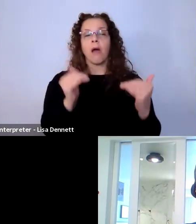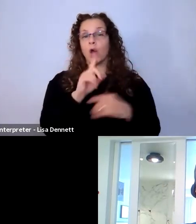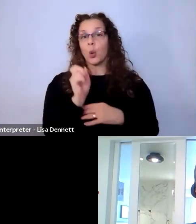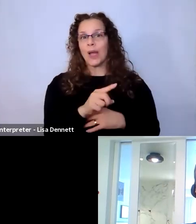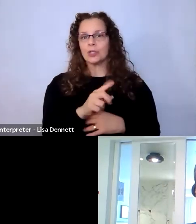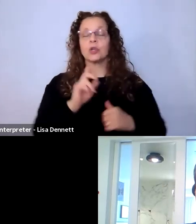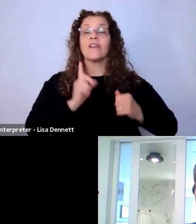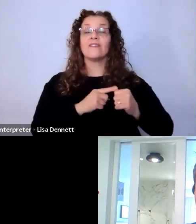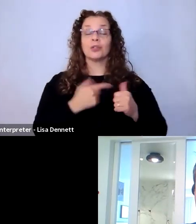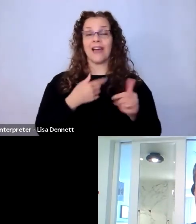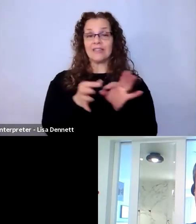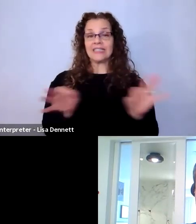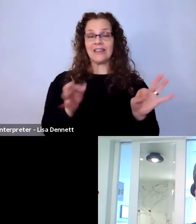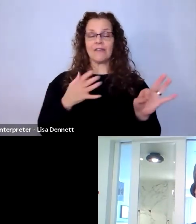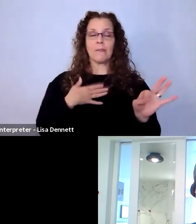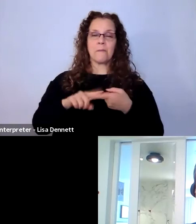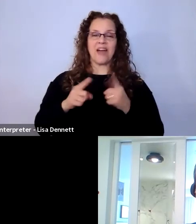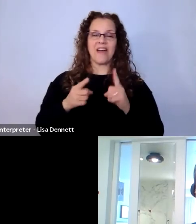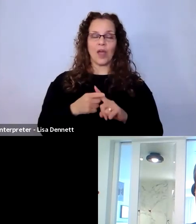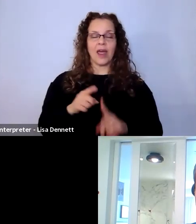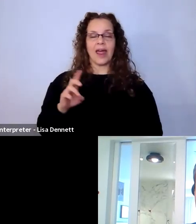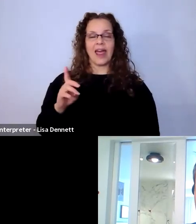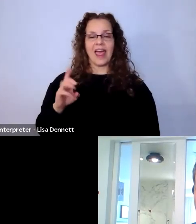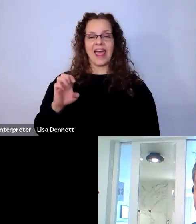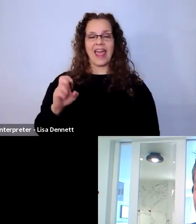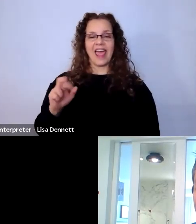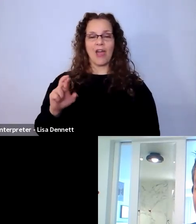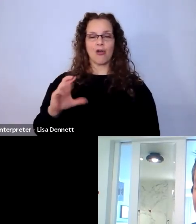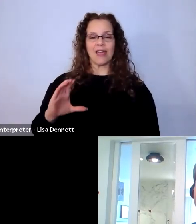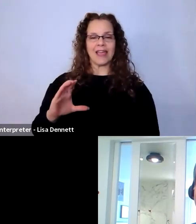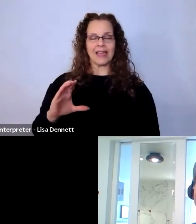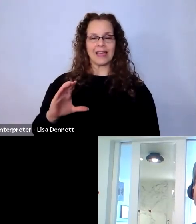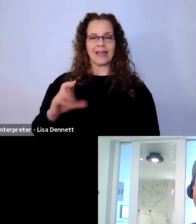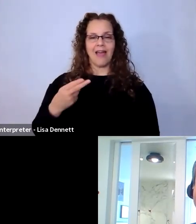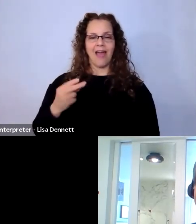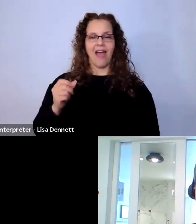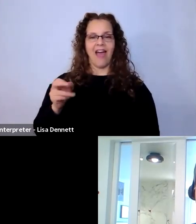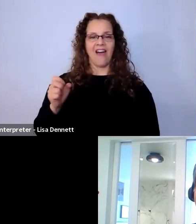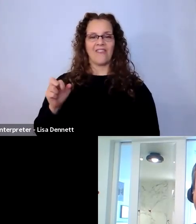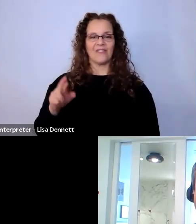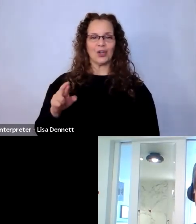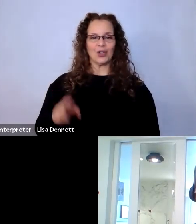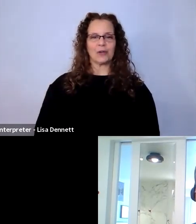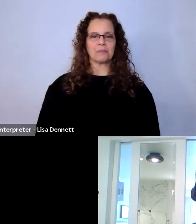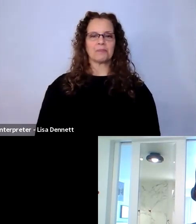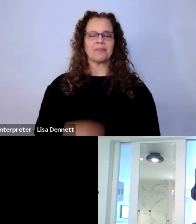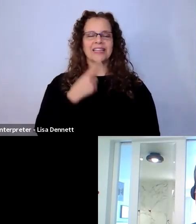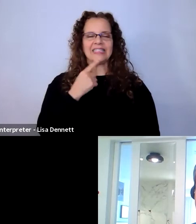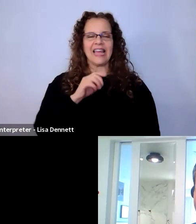a statement from my buddy Eric hoffer who said he dash gods and. It is the 10.